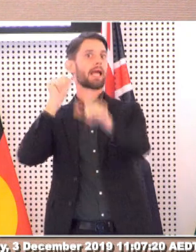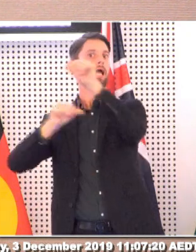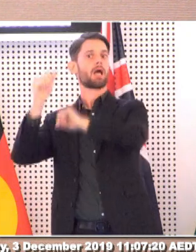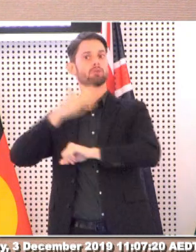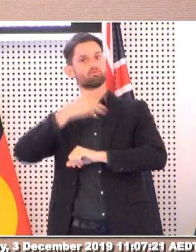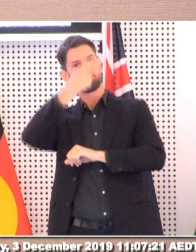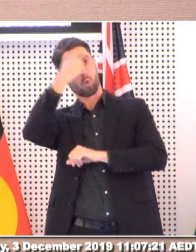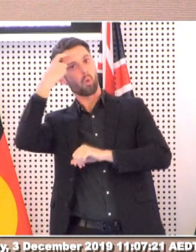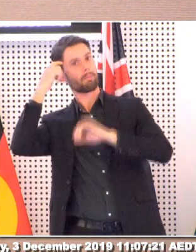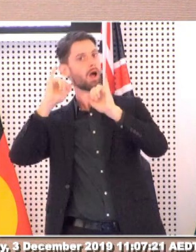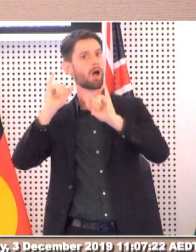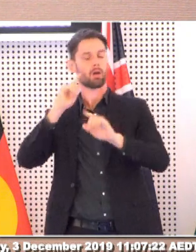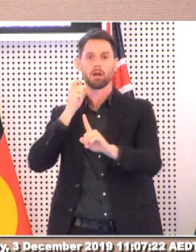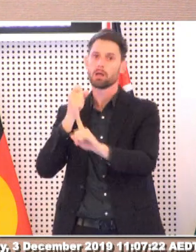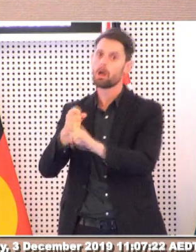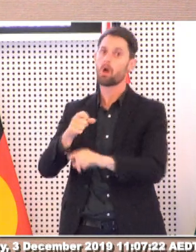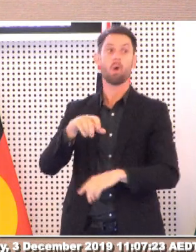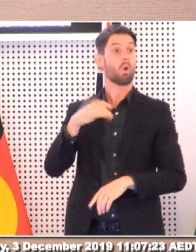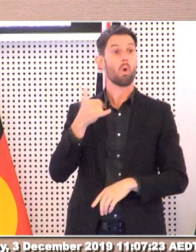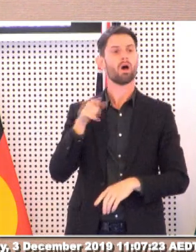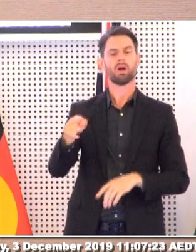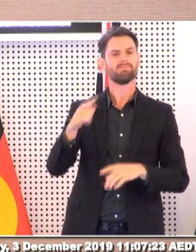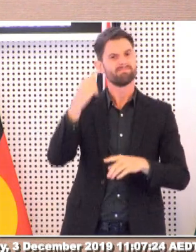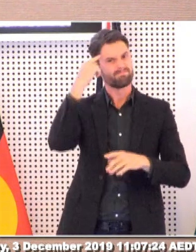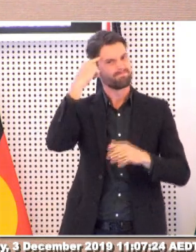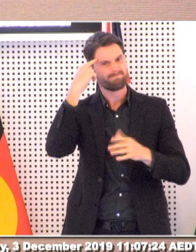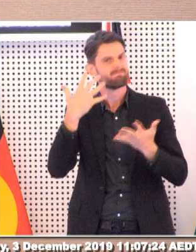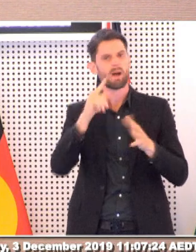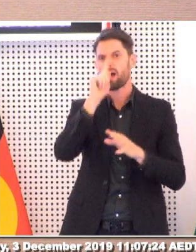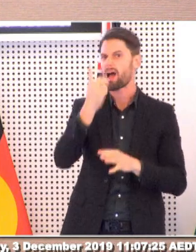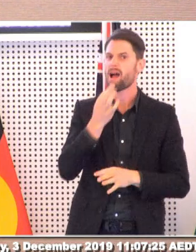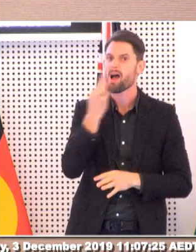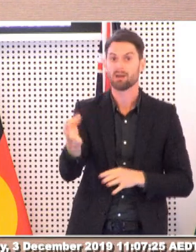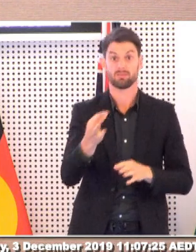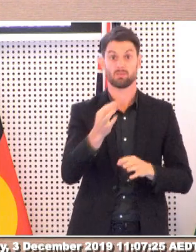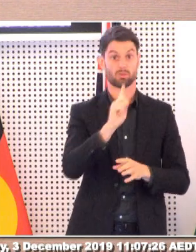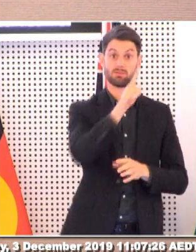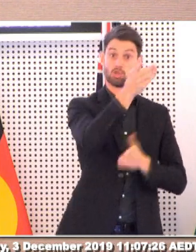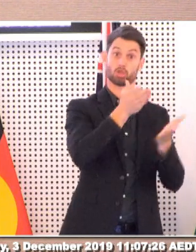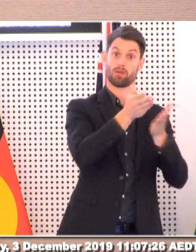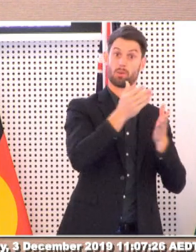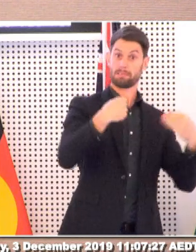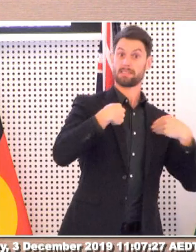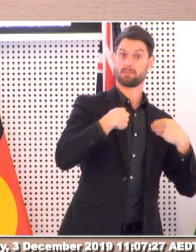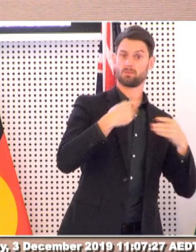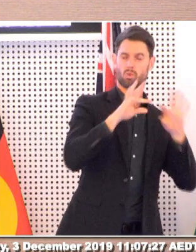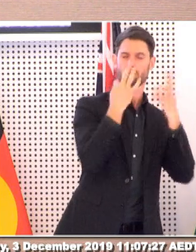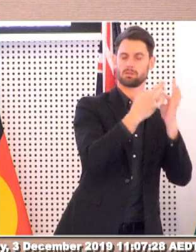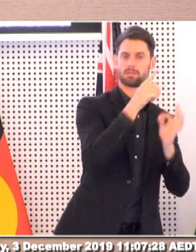asked or the circumstances in which the violence occurred. And I will say that there is good reason to have some of these concerns.